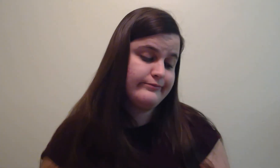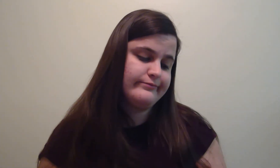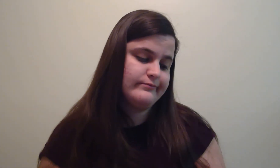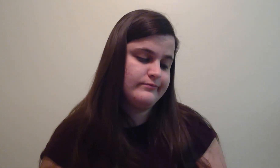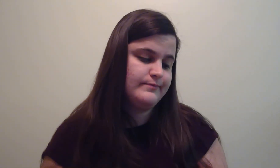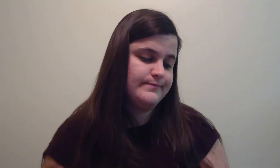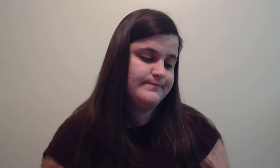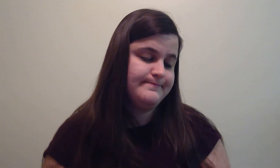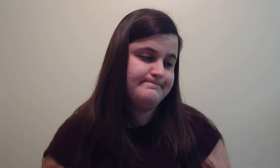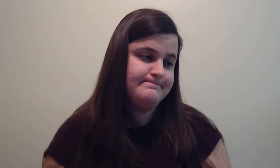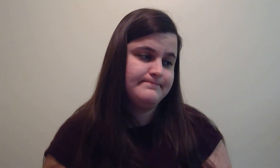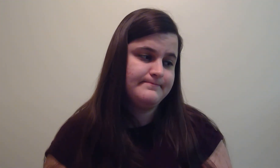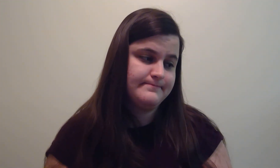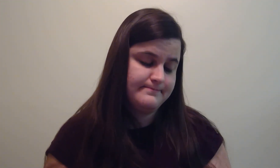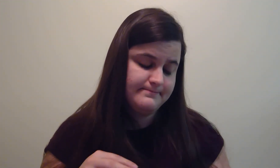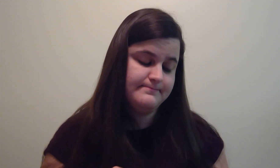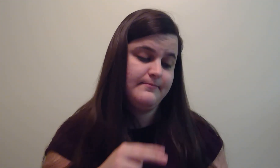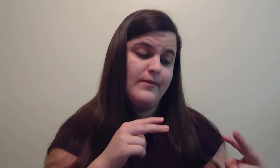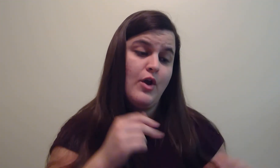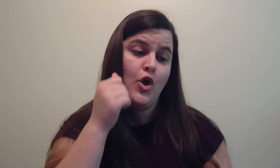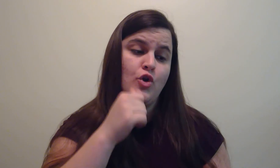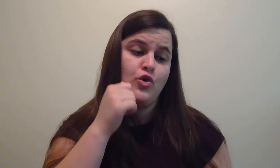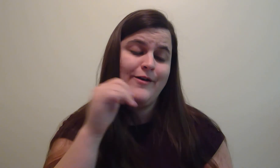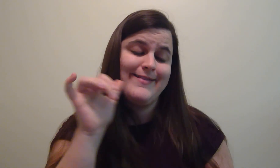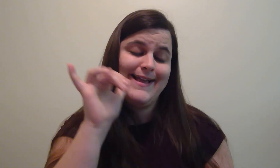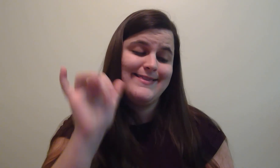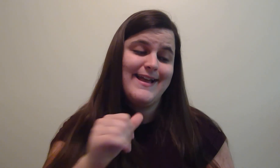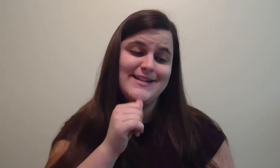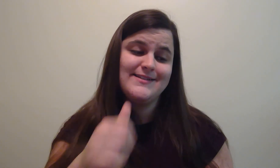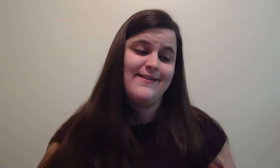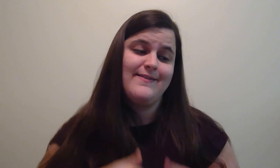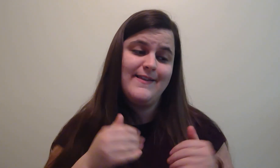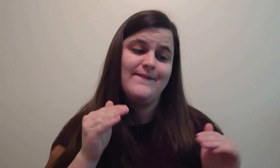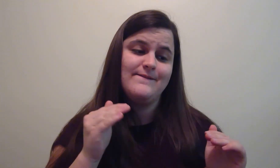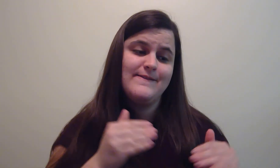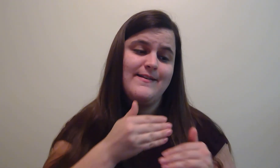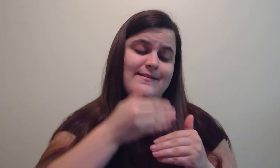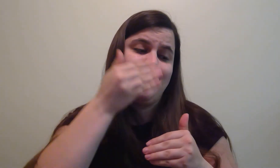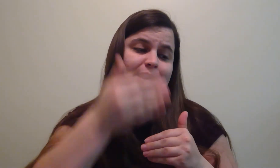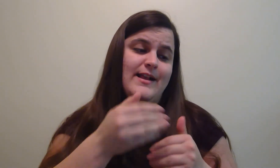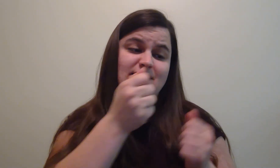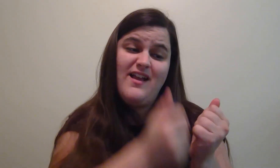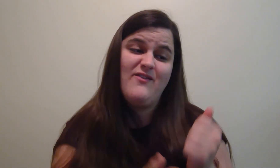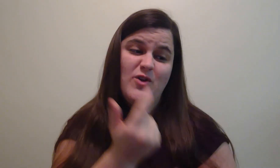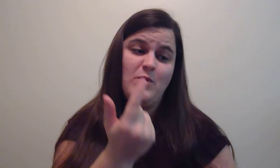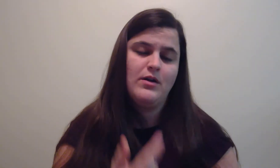“A girl like that doesn't live next door to everyone, you know."